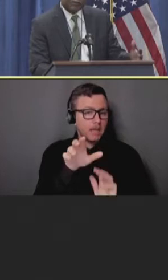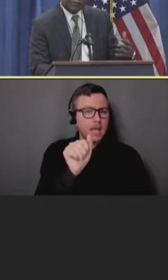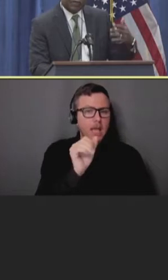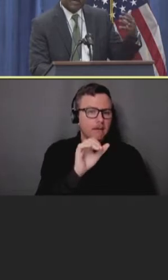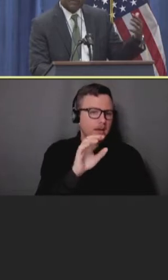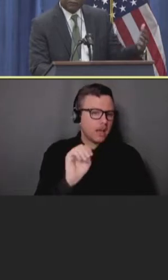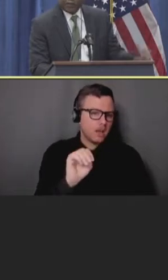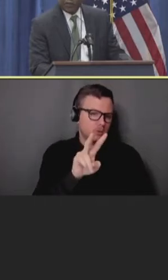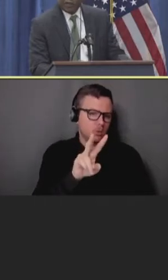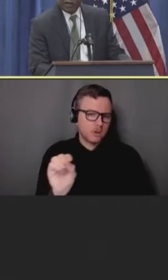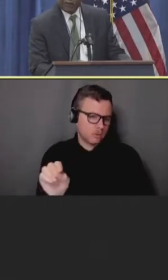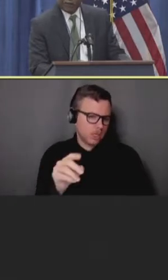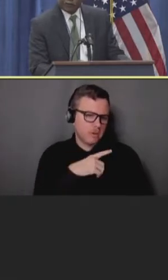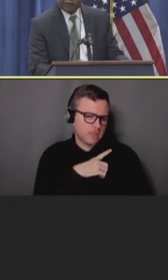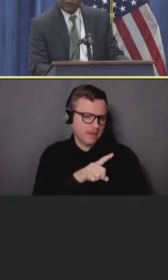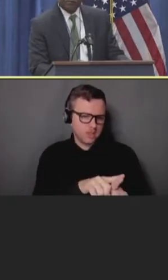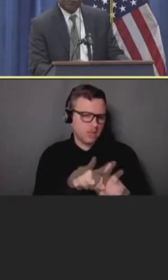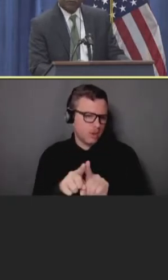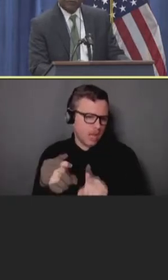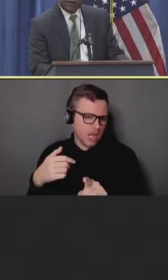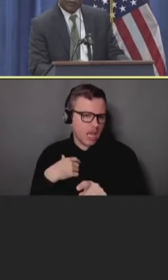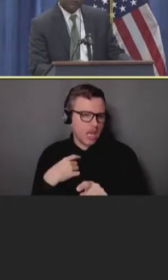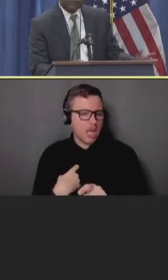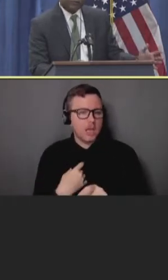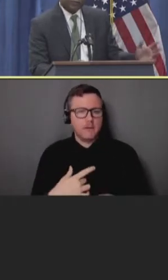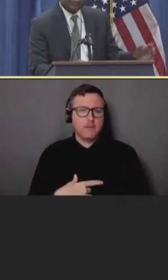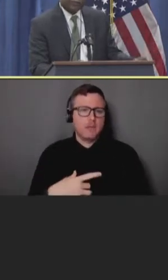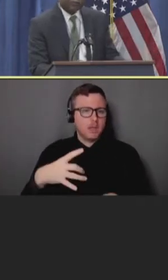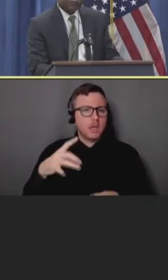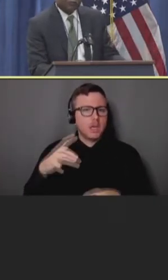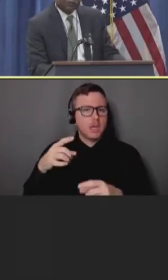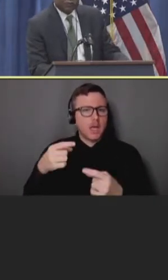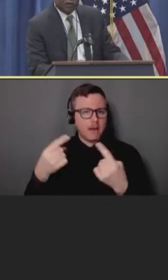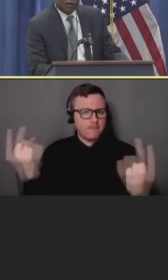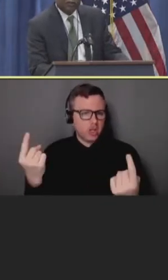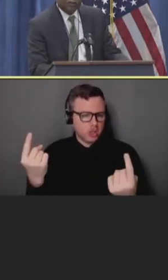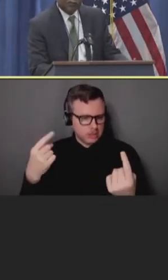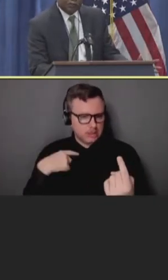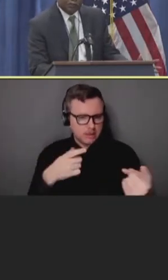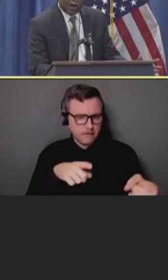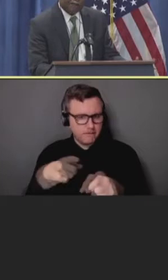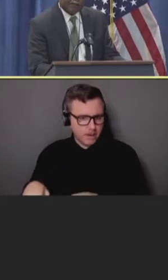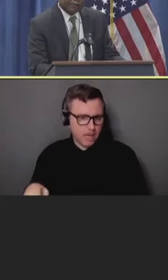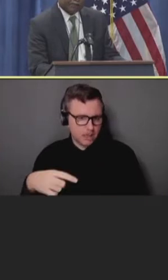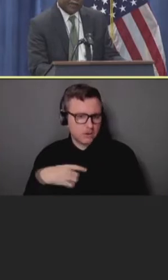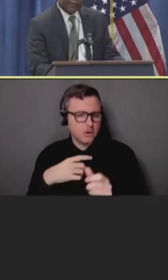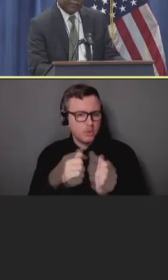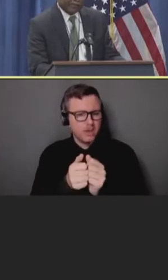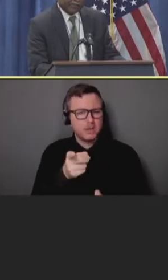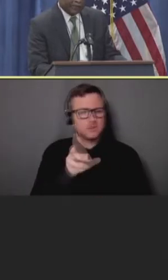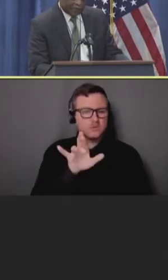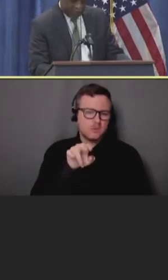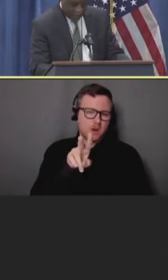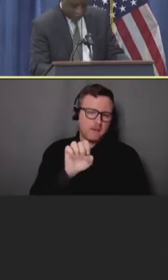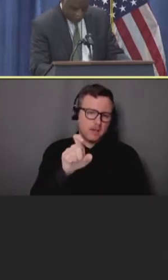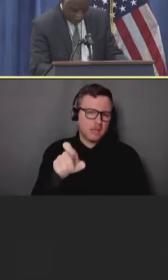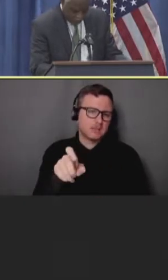similar to adverse event profile that was similar to what we saw with the Dryvax vaccine. And so